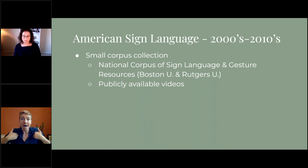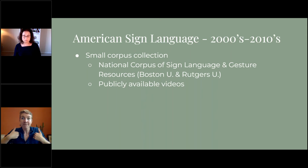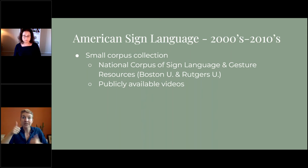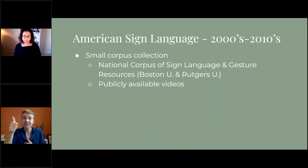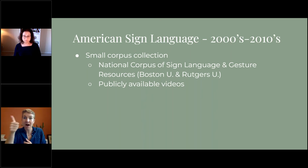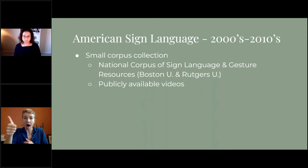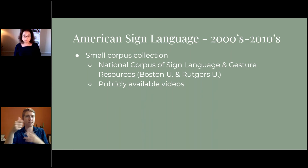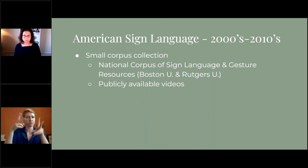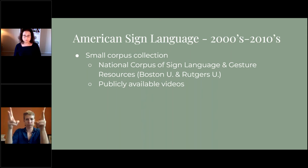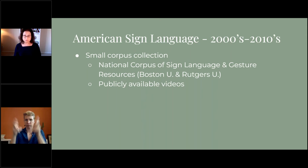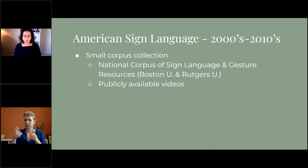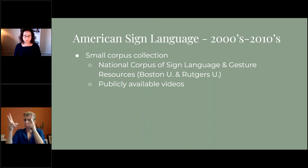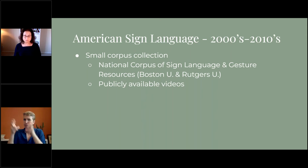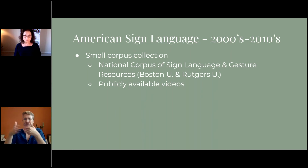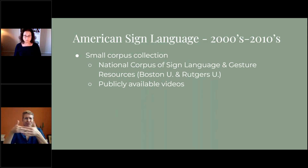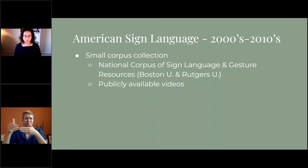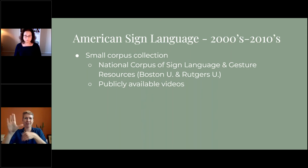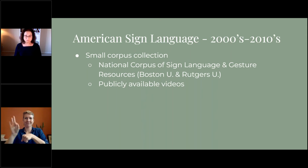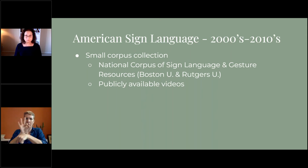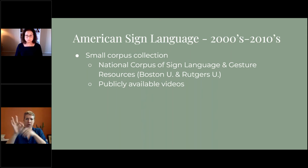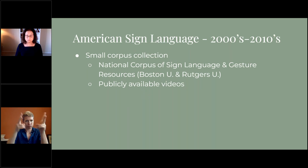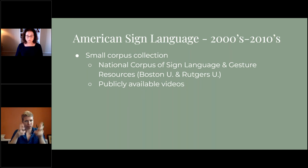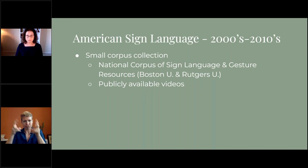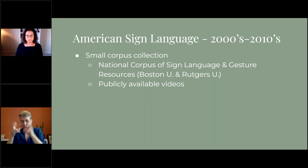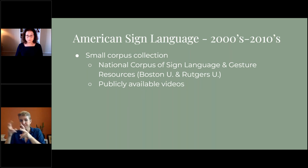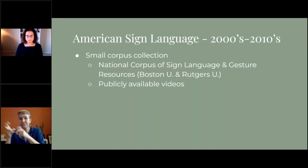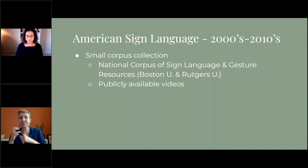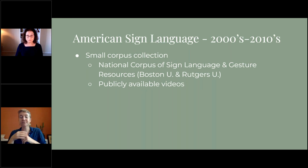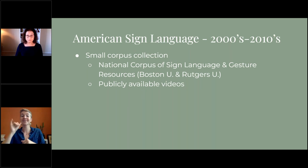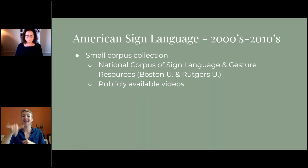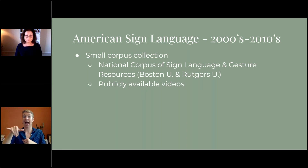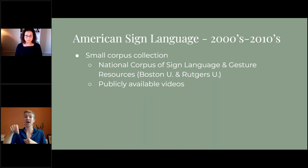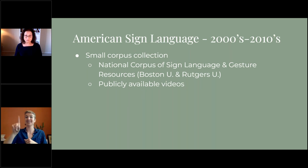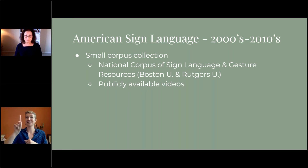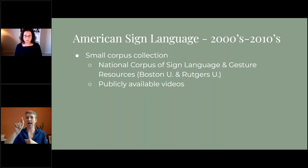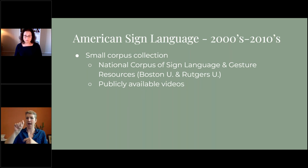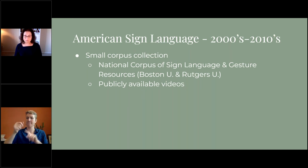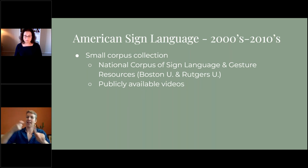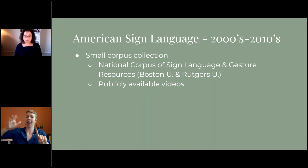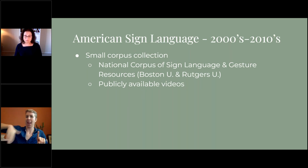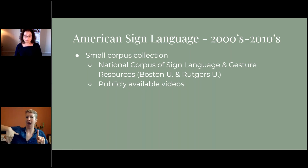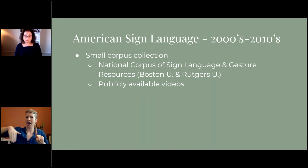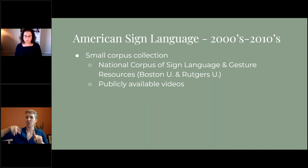We looked for any instances of SELF, regardless of function.